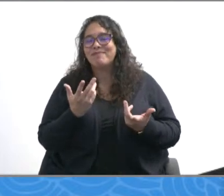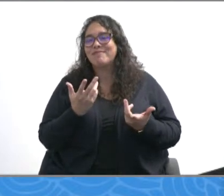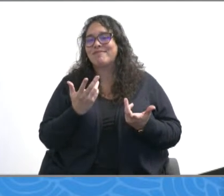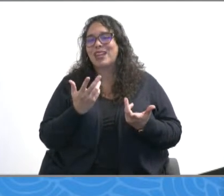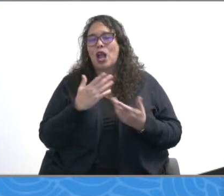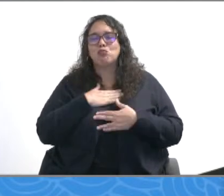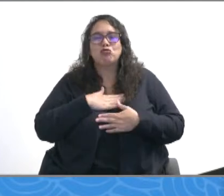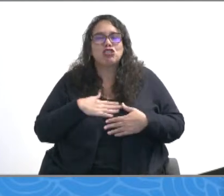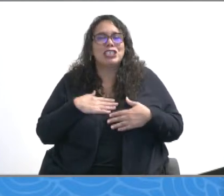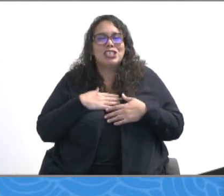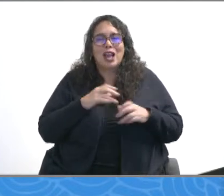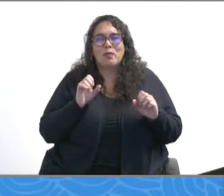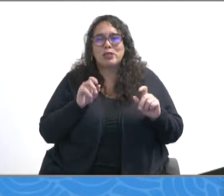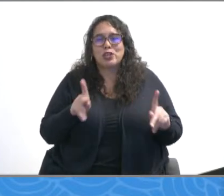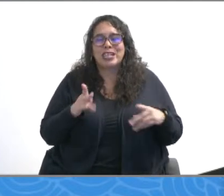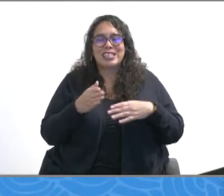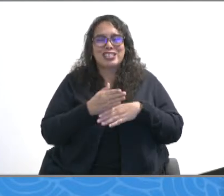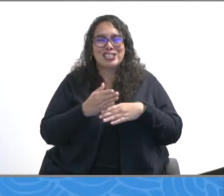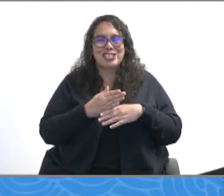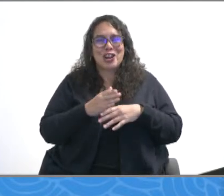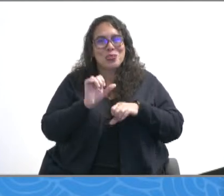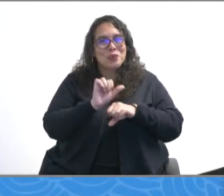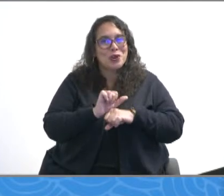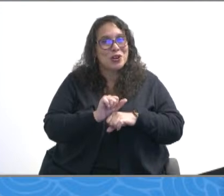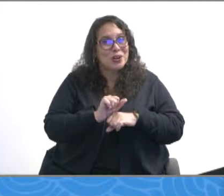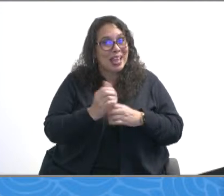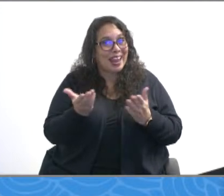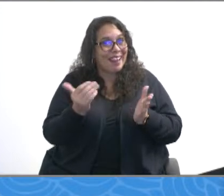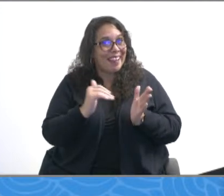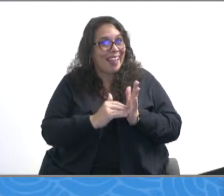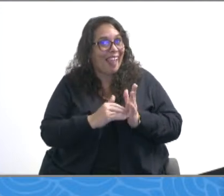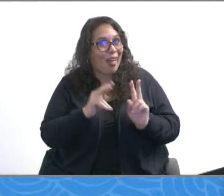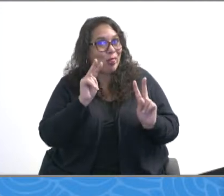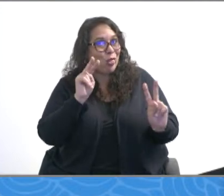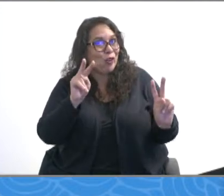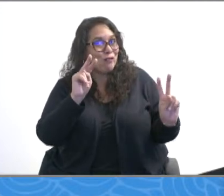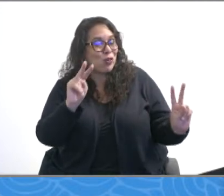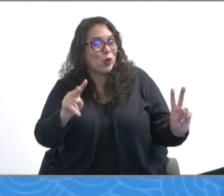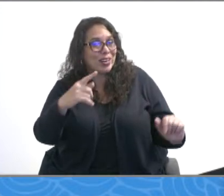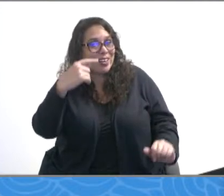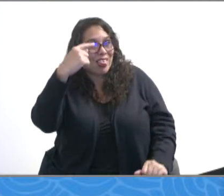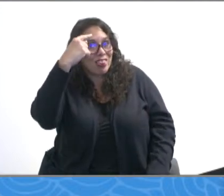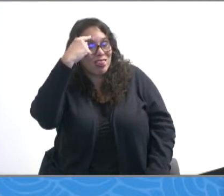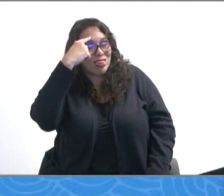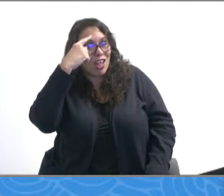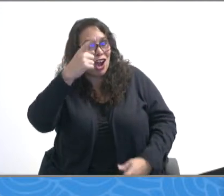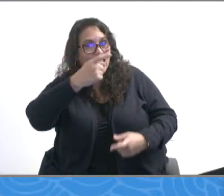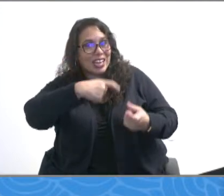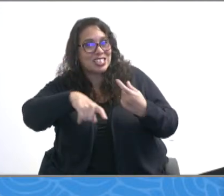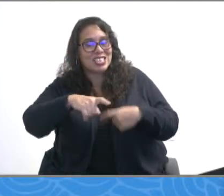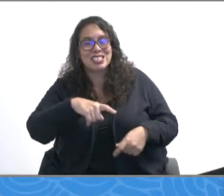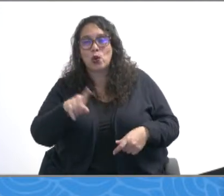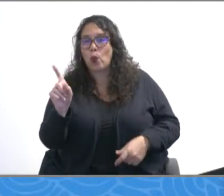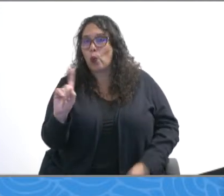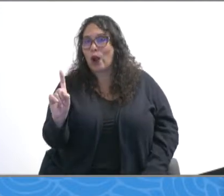I look forward, again, to your thoughts on the ThoughtExchange located at lbschools - Lbschools.net